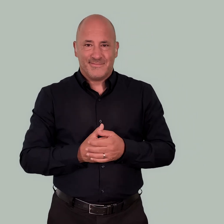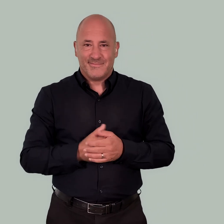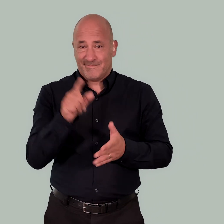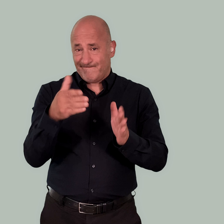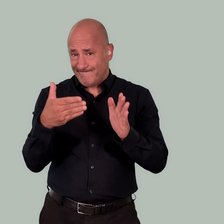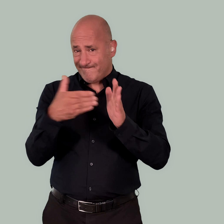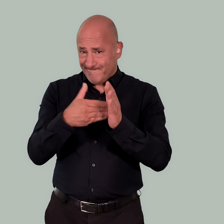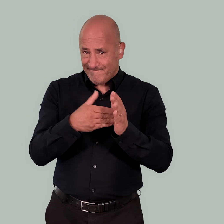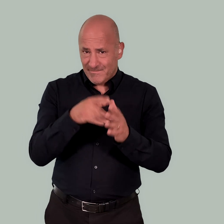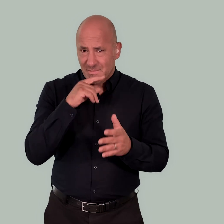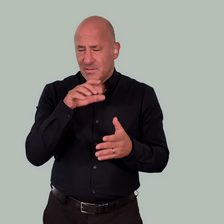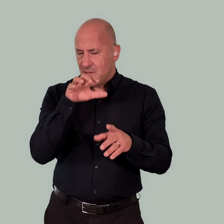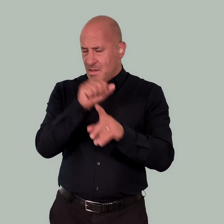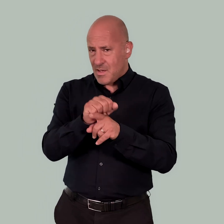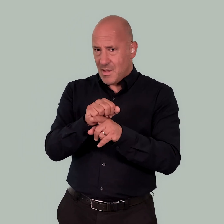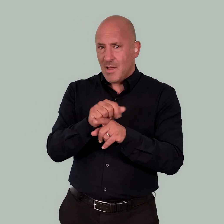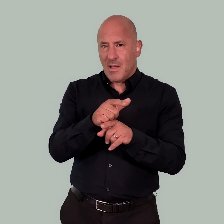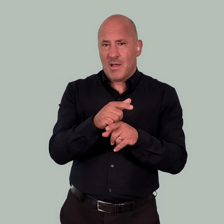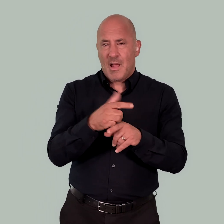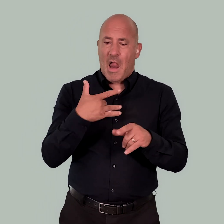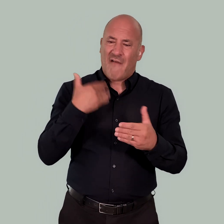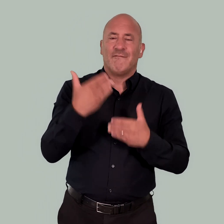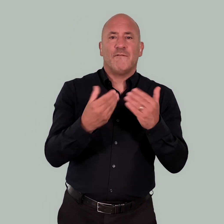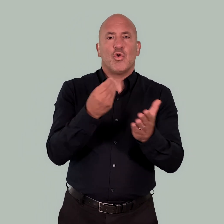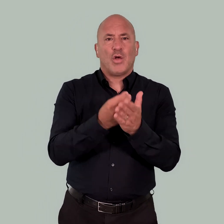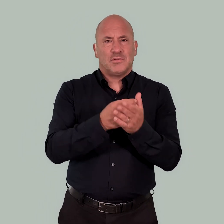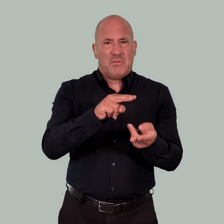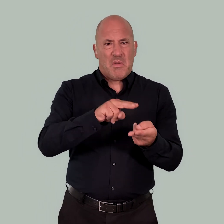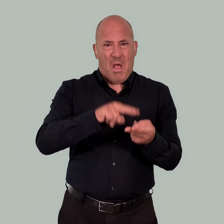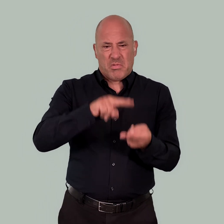Additionally, they note that the cost-of-living crisis